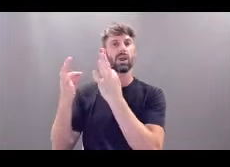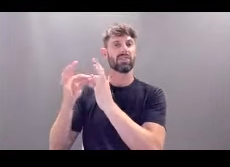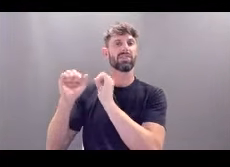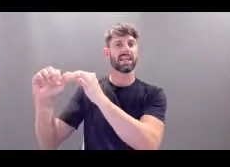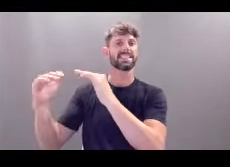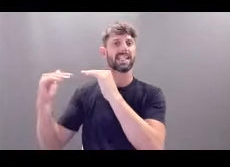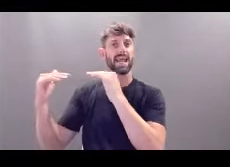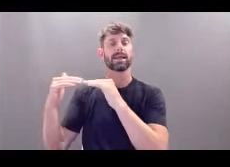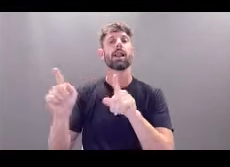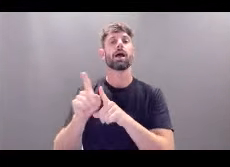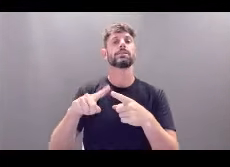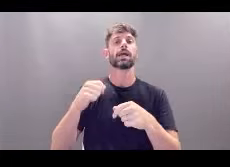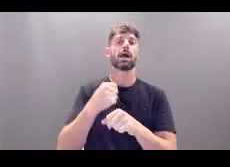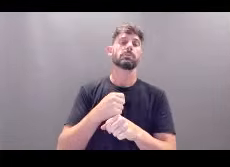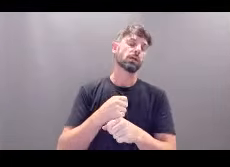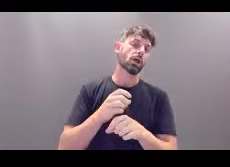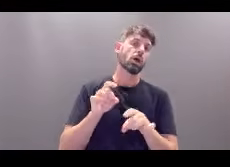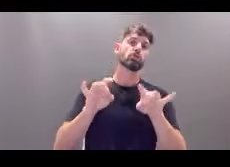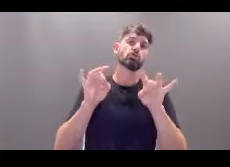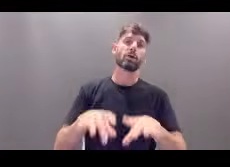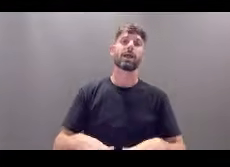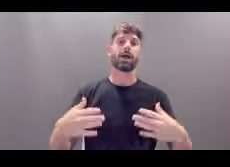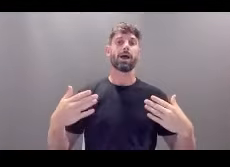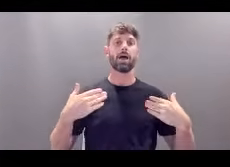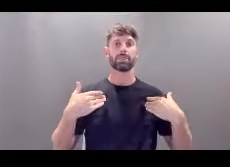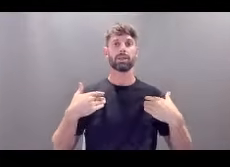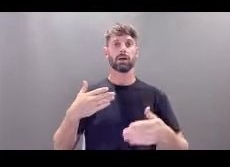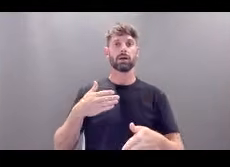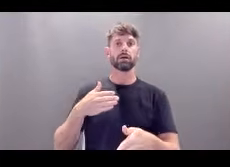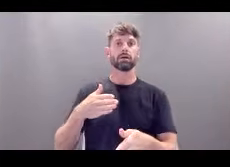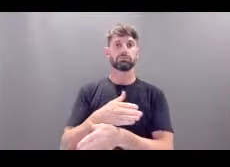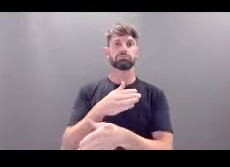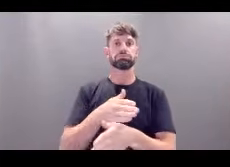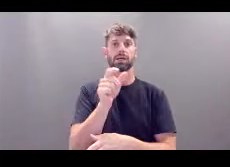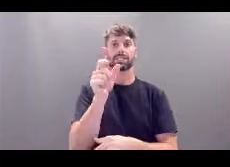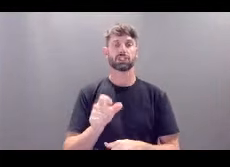the Australian Health Practitioner Regulation Agency.